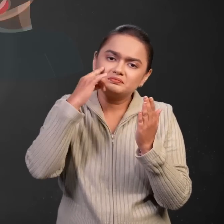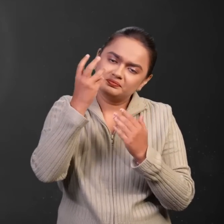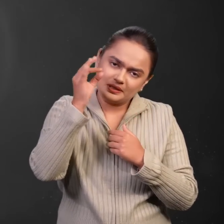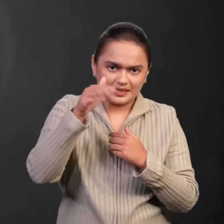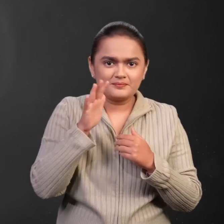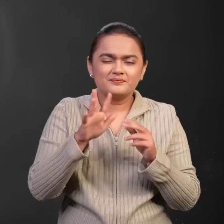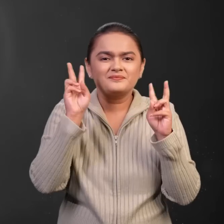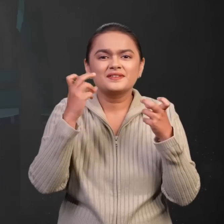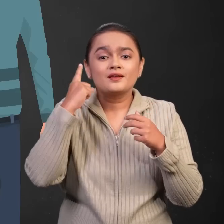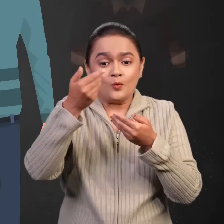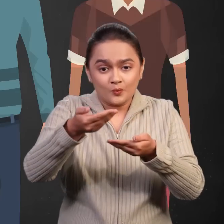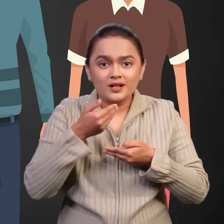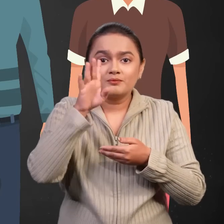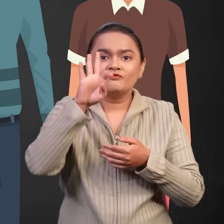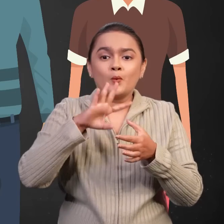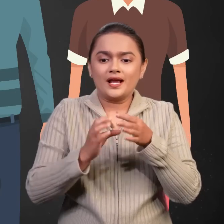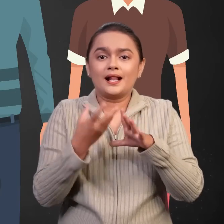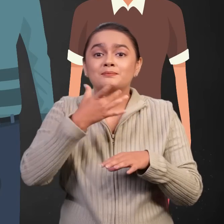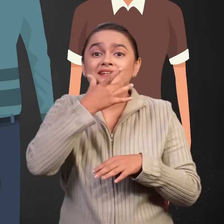As I say, it's welcome to the 40s club.